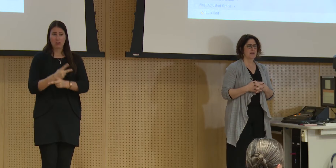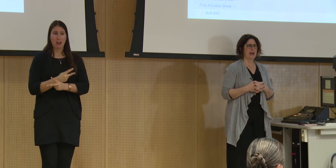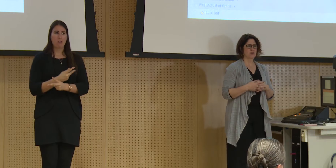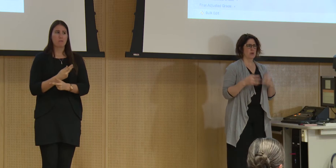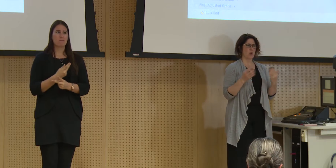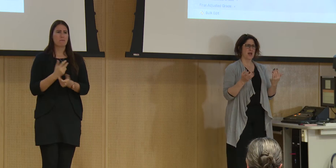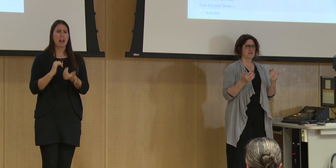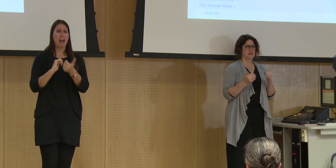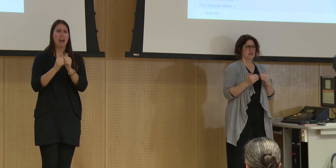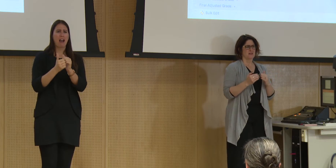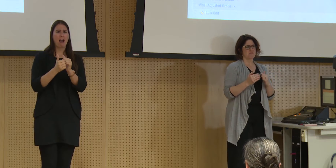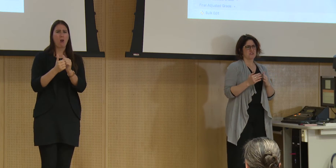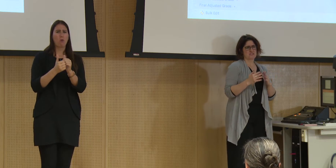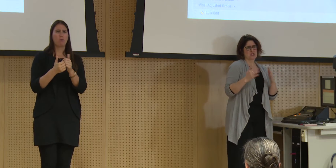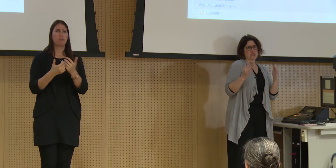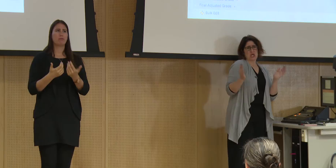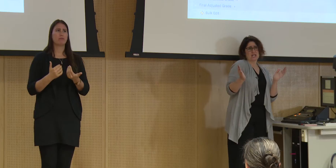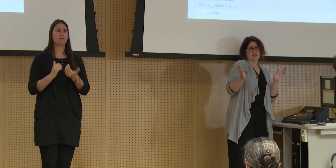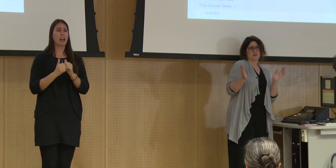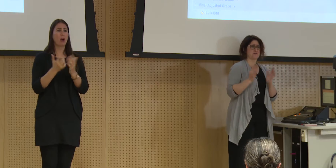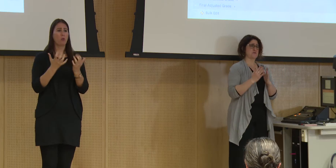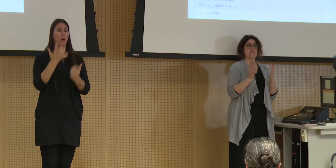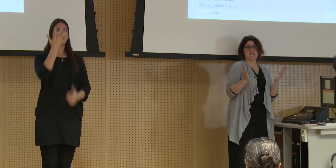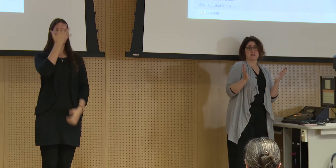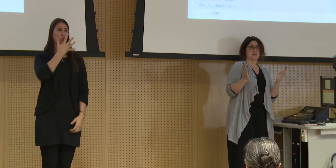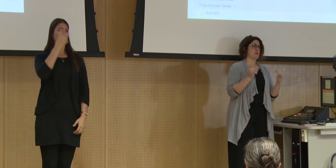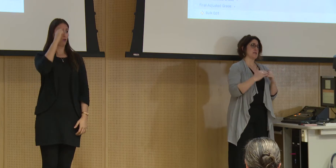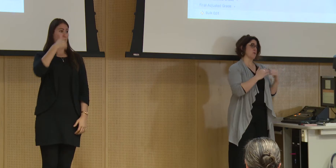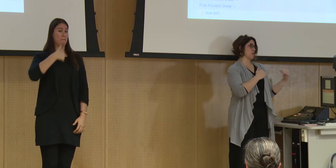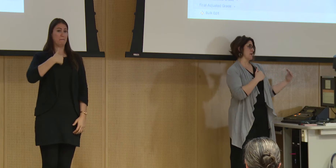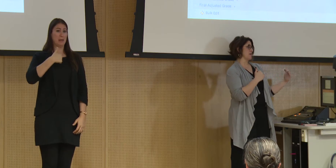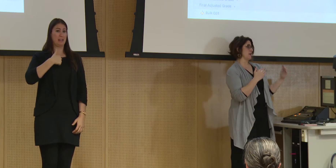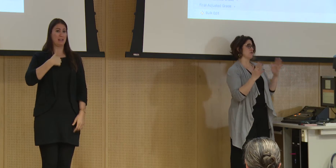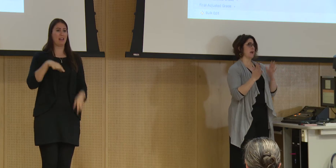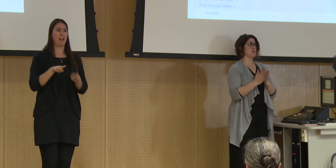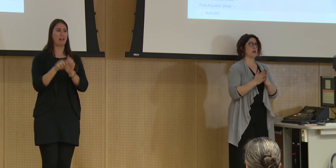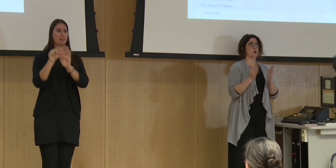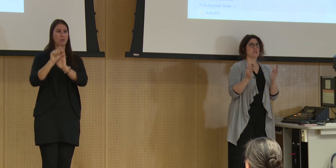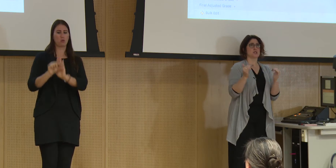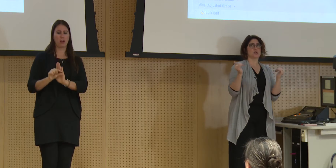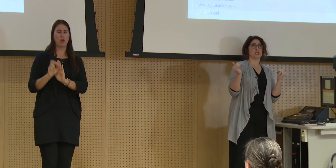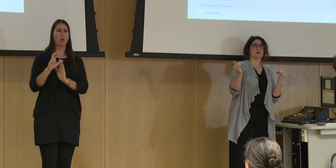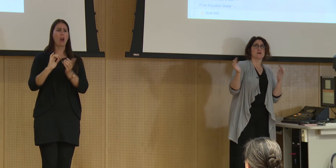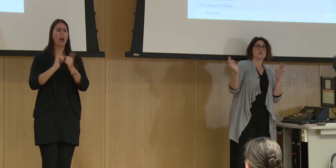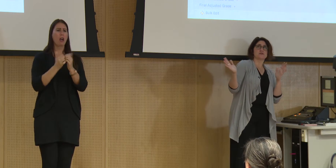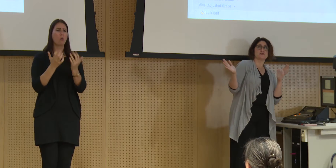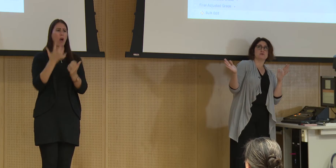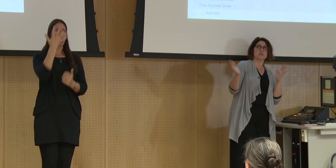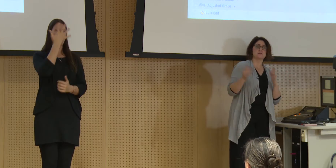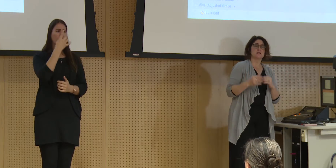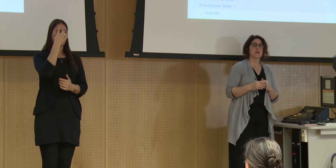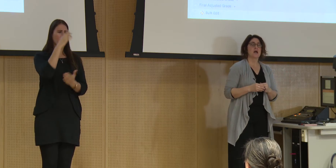"How do I want this to look for me, as I'm grading things?" Or, "How do I want it to look for students?"